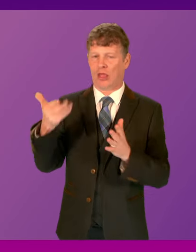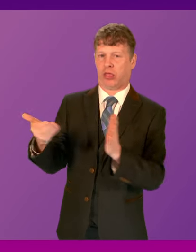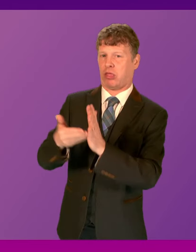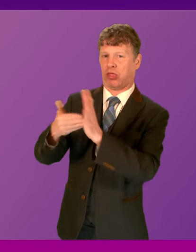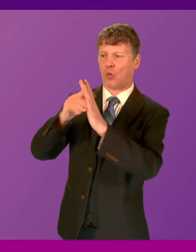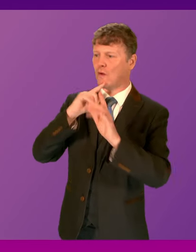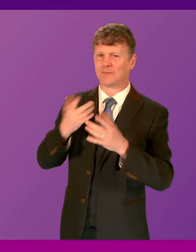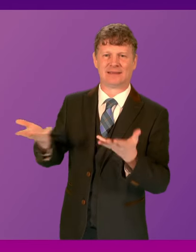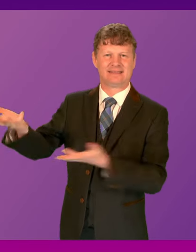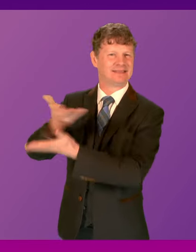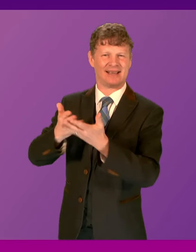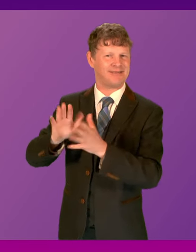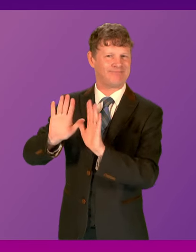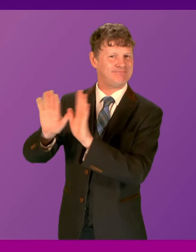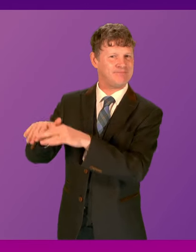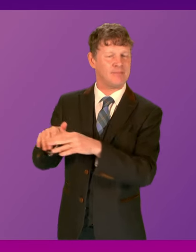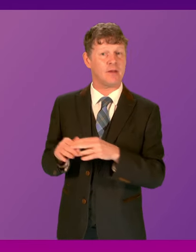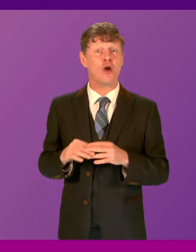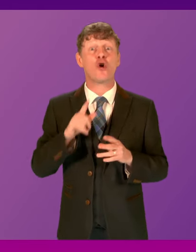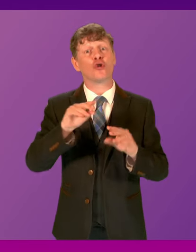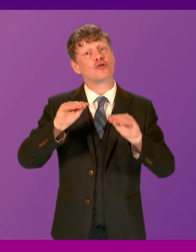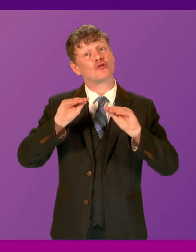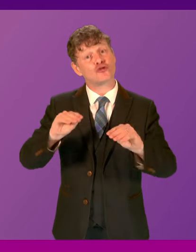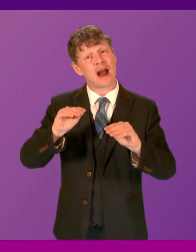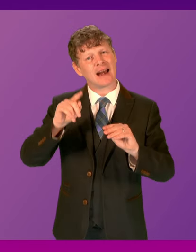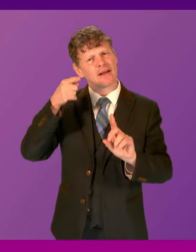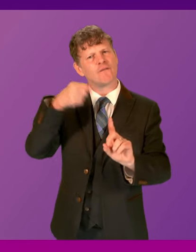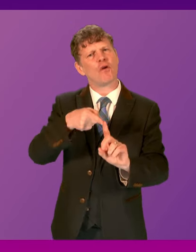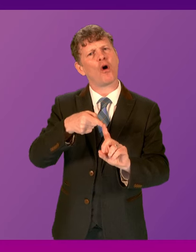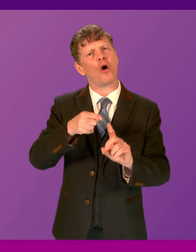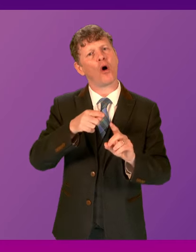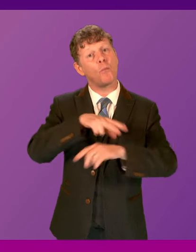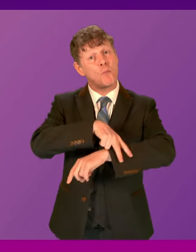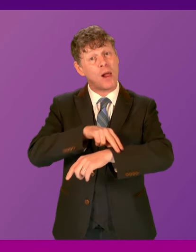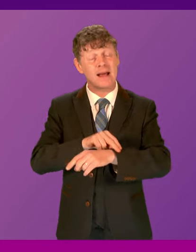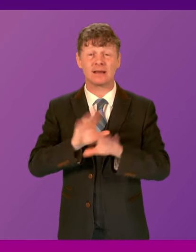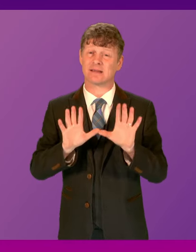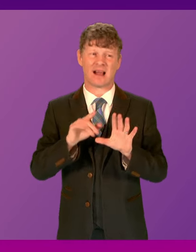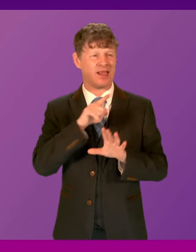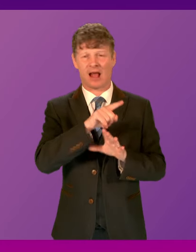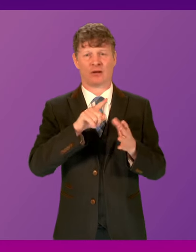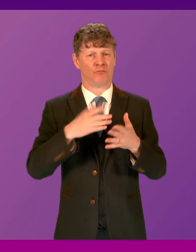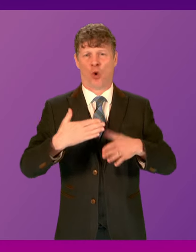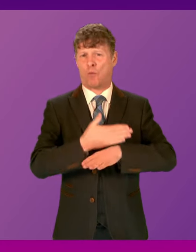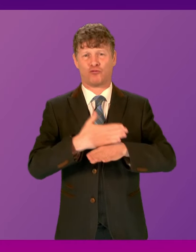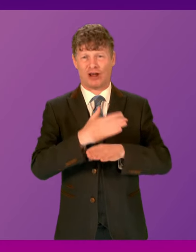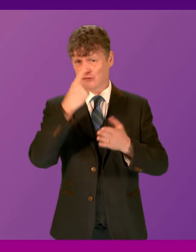Because decisions on training for the police are an operational matter, I leave it to the